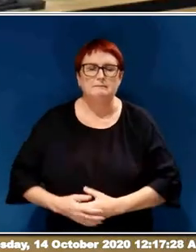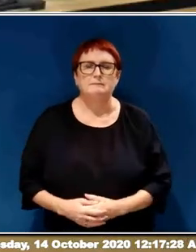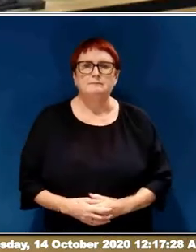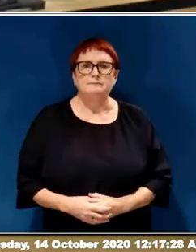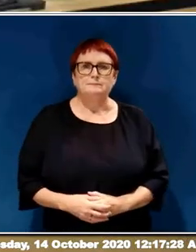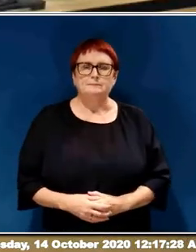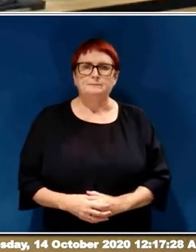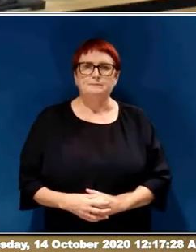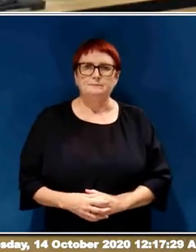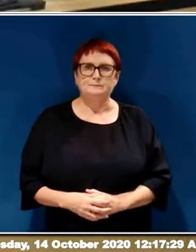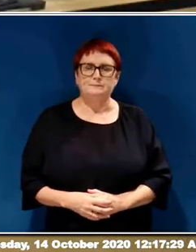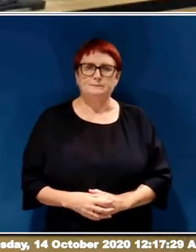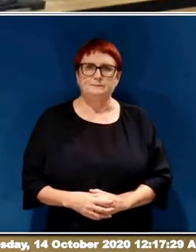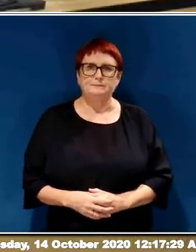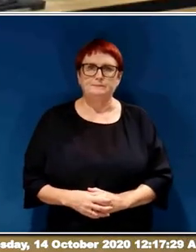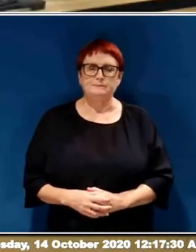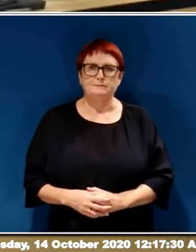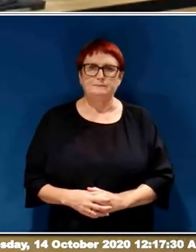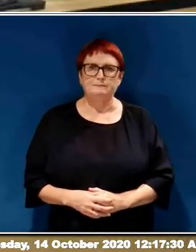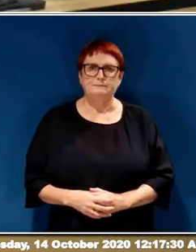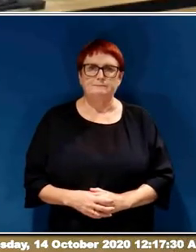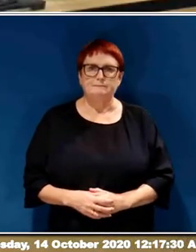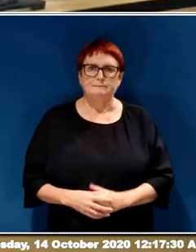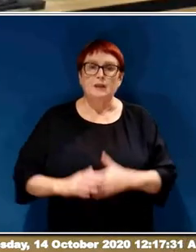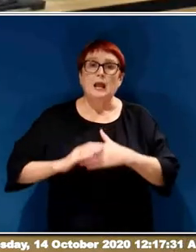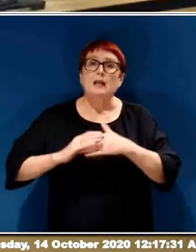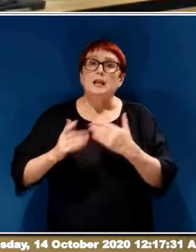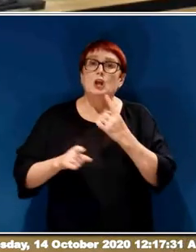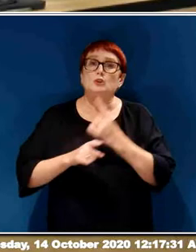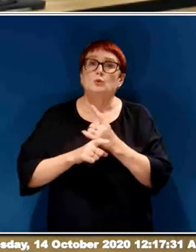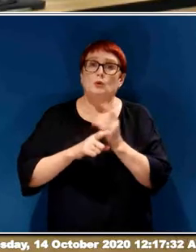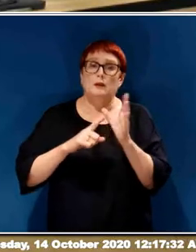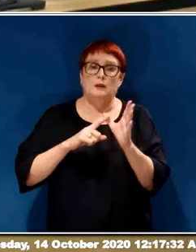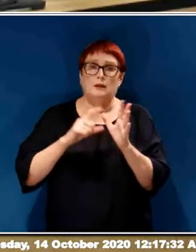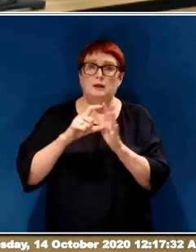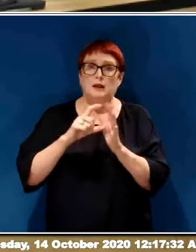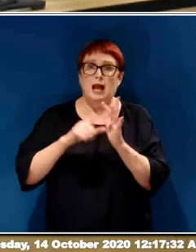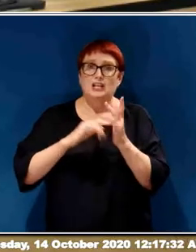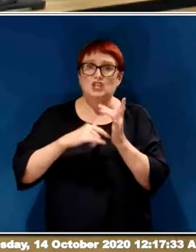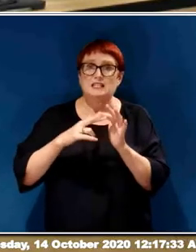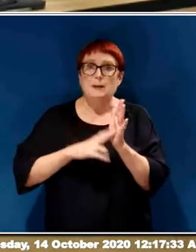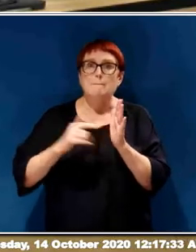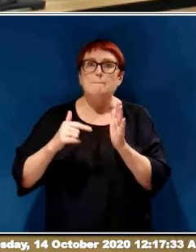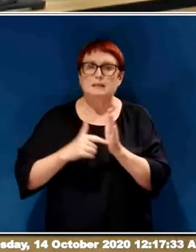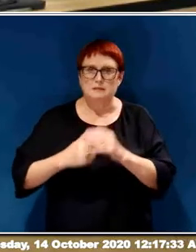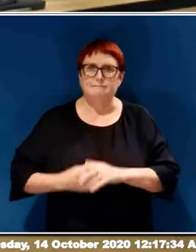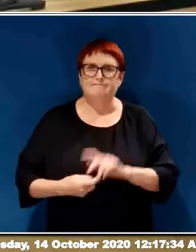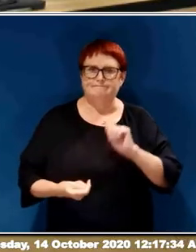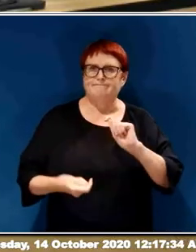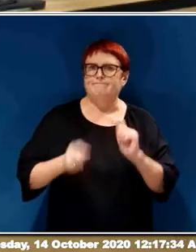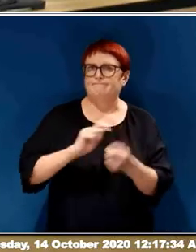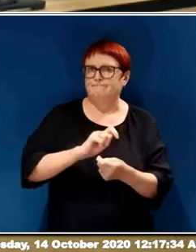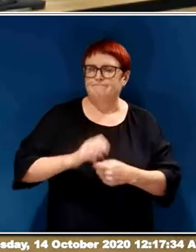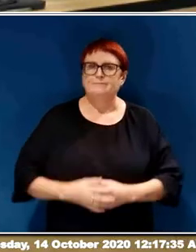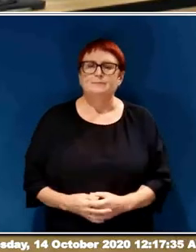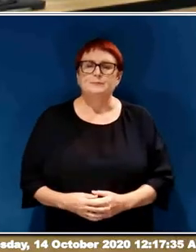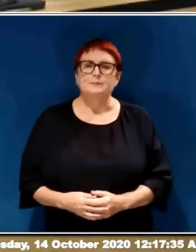You describe that variations to remove barriers are to enable students with